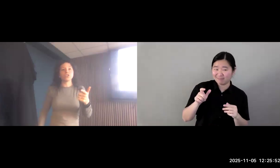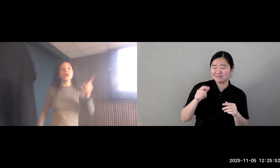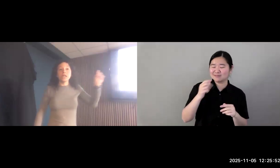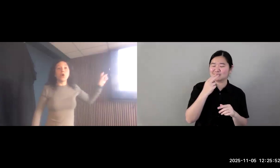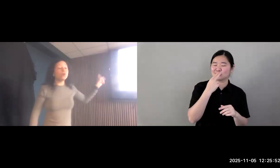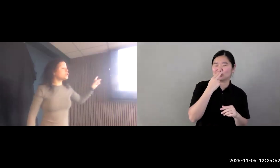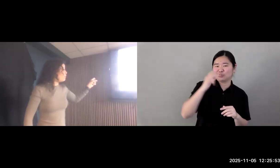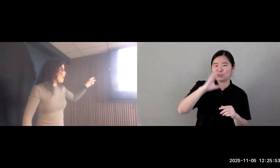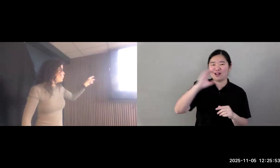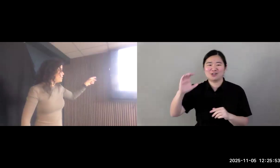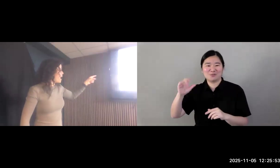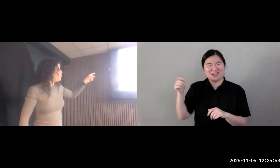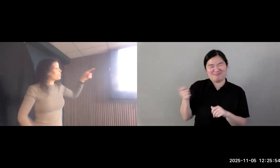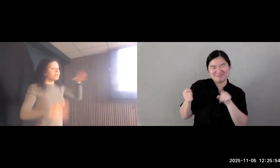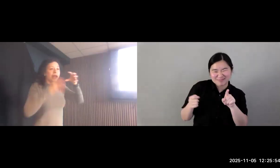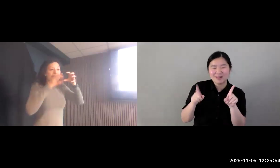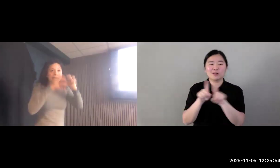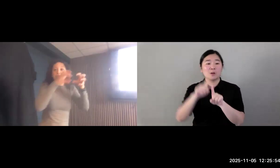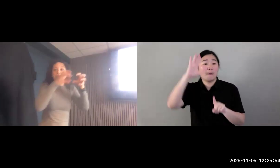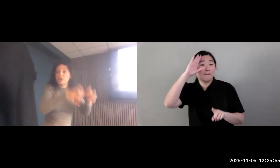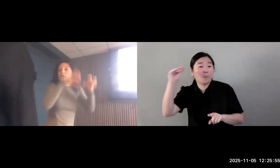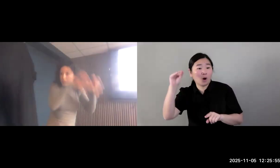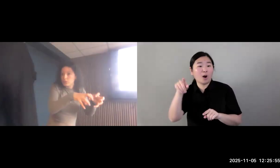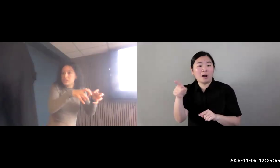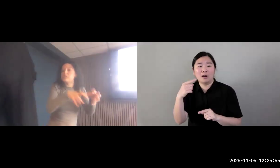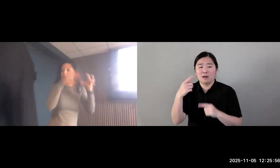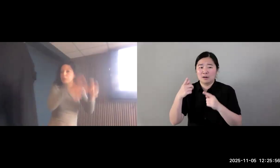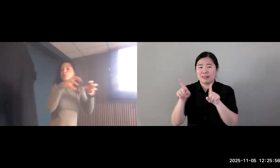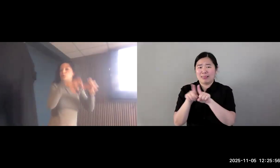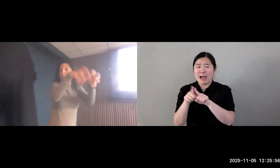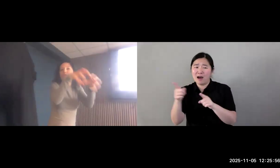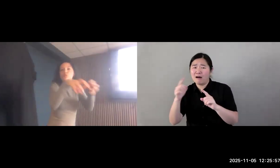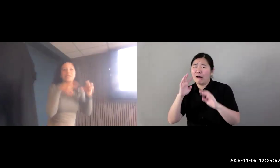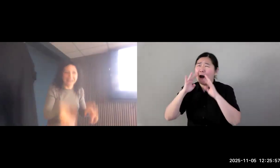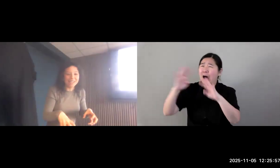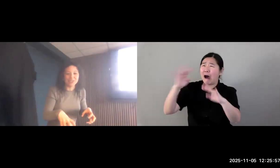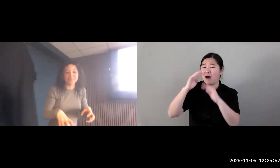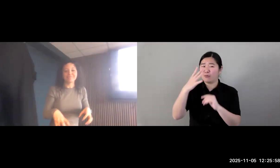On Finnish sign language, they also found that. In video stimulus, people use more constructed action.